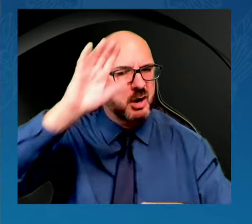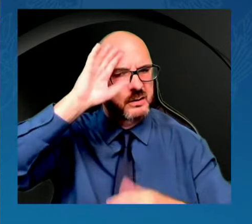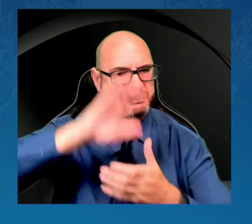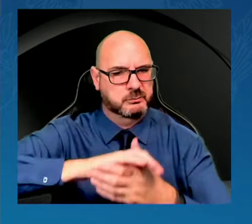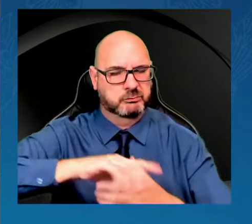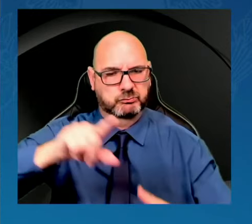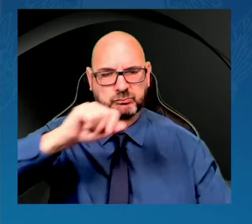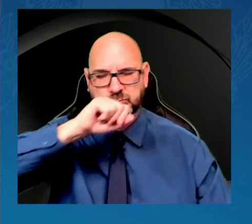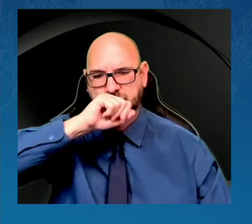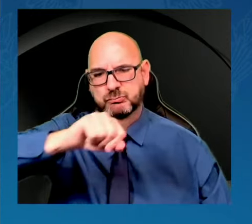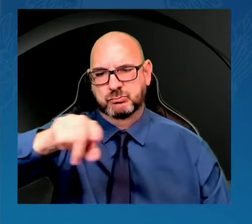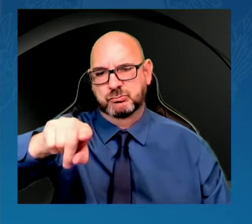but he is dreaming over there.